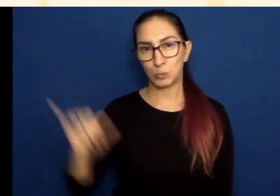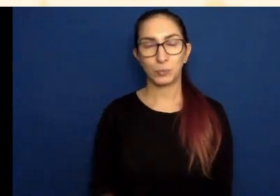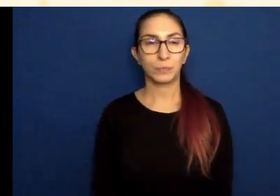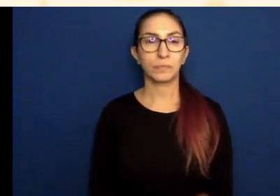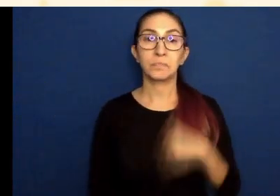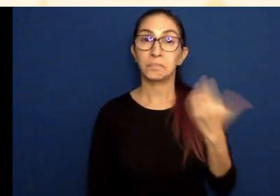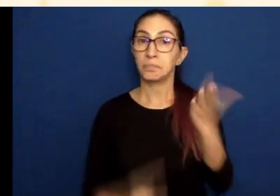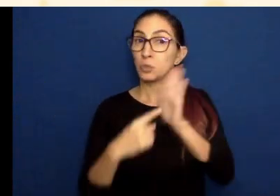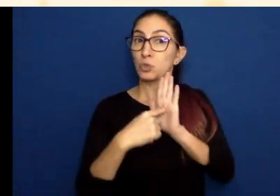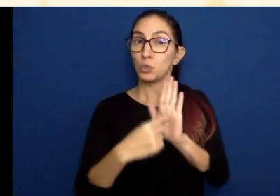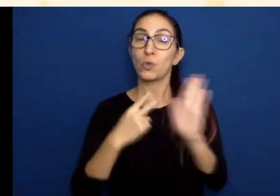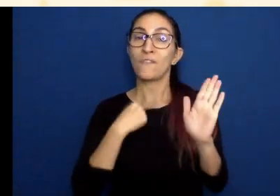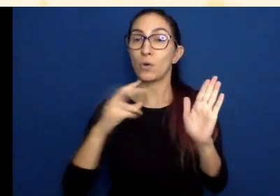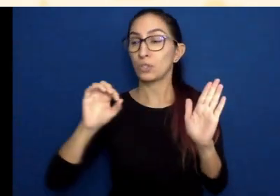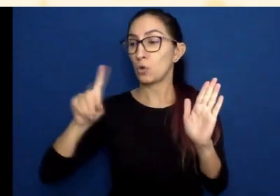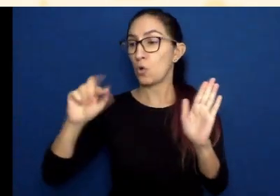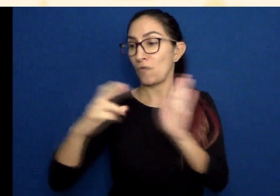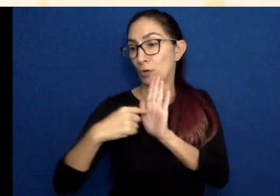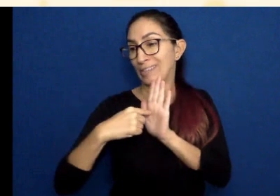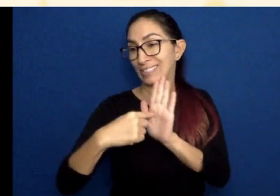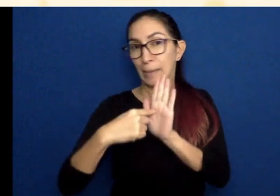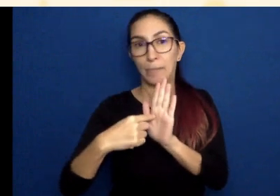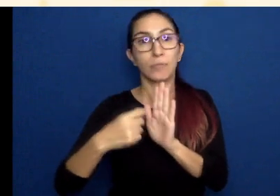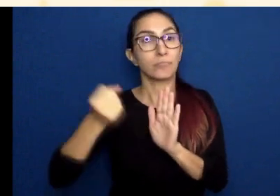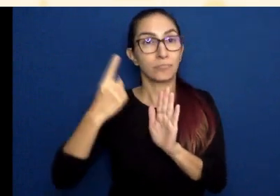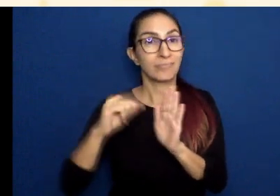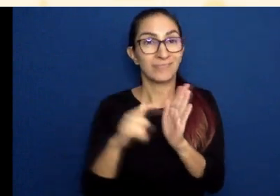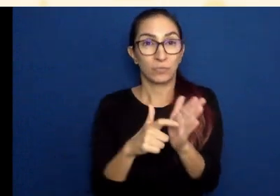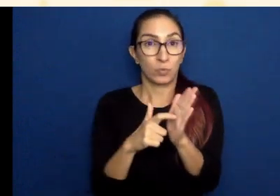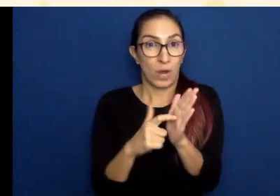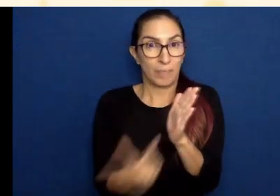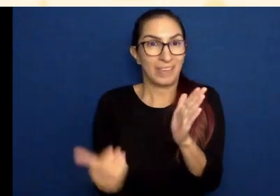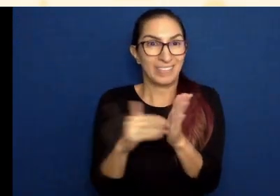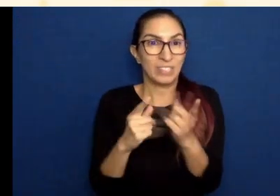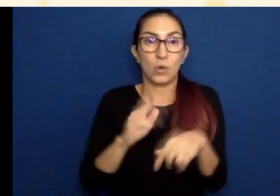that you could find. So the requirement, once again, is all actionable items